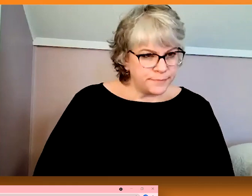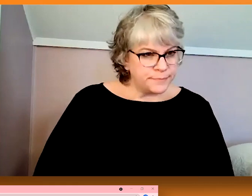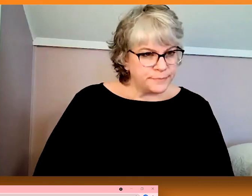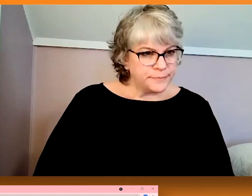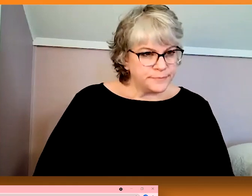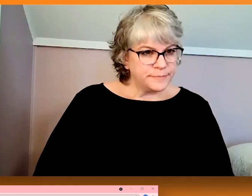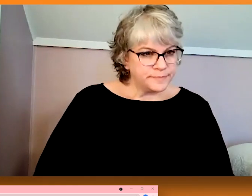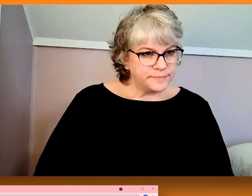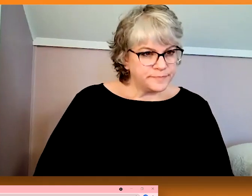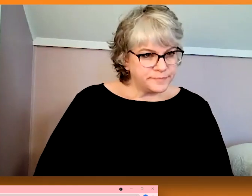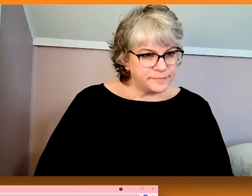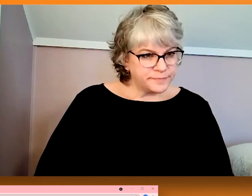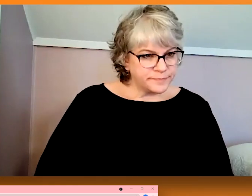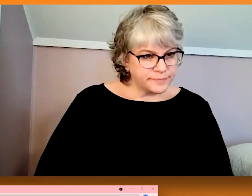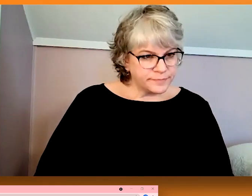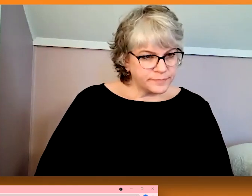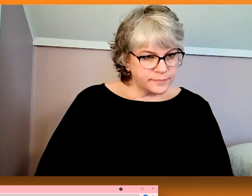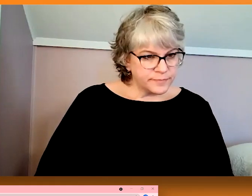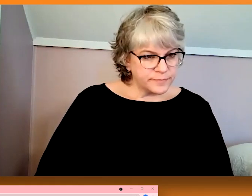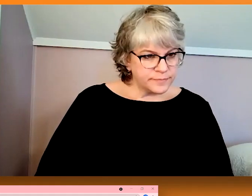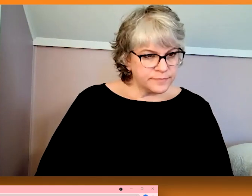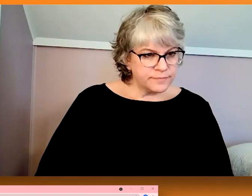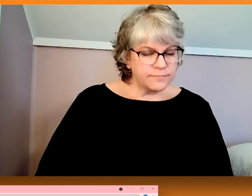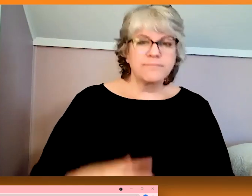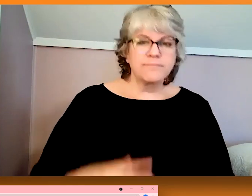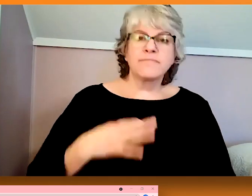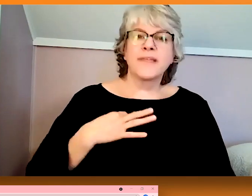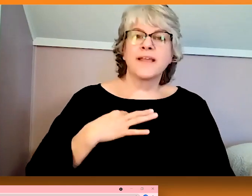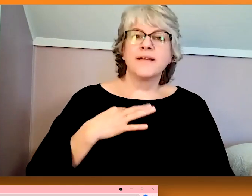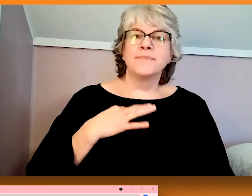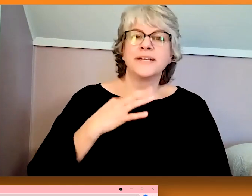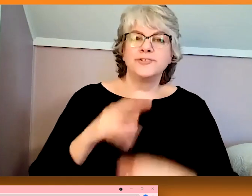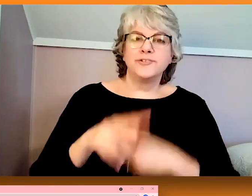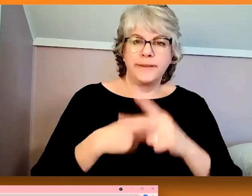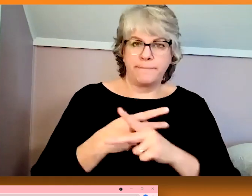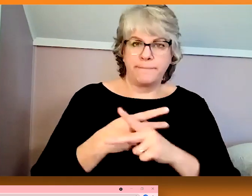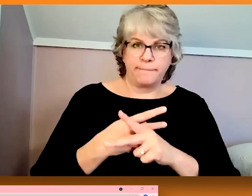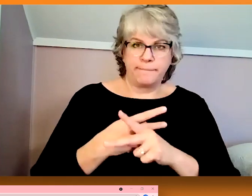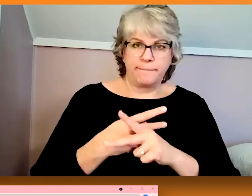I wanted to highlight application types.